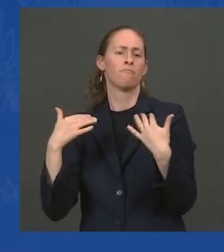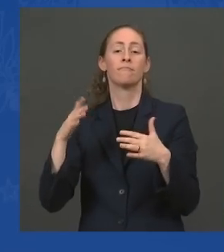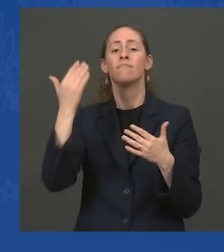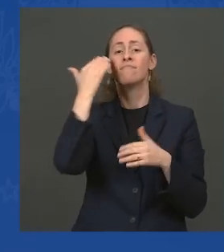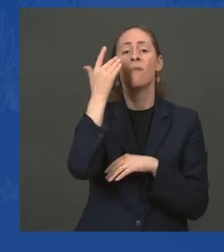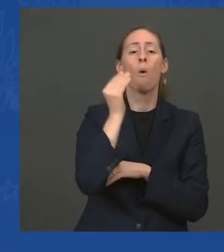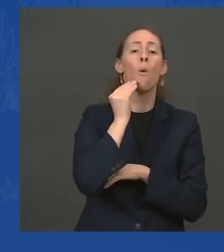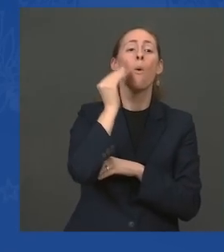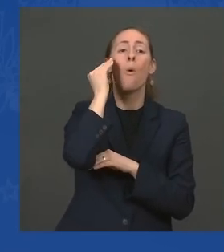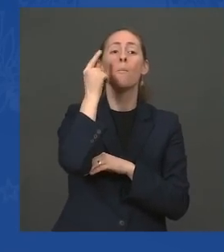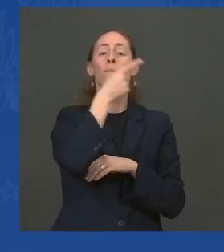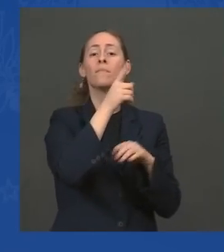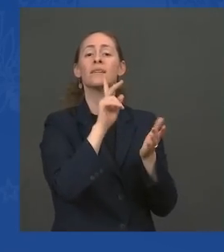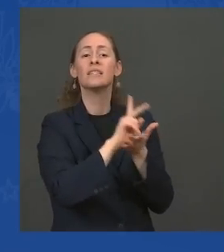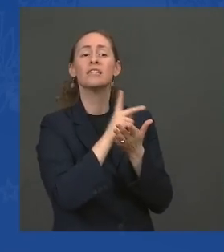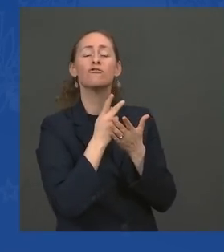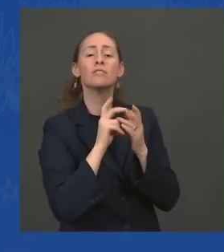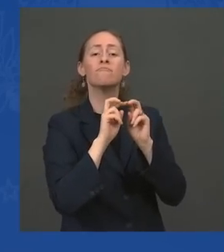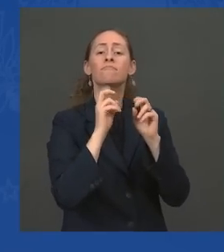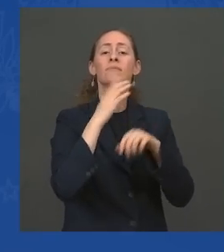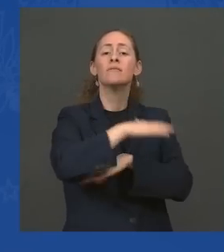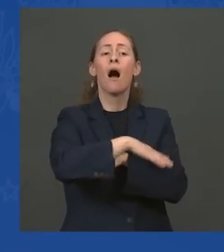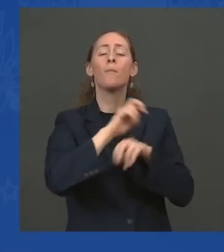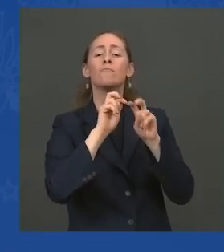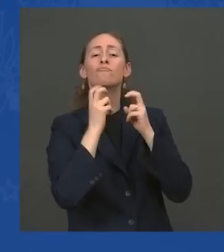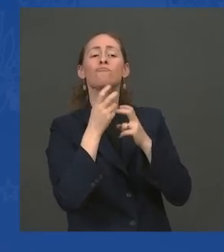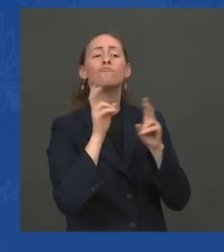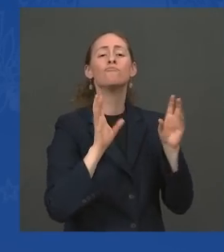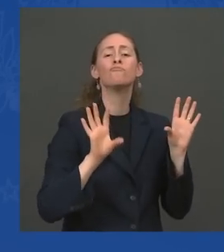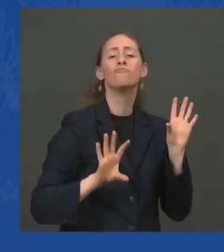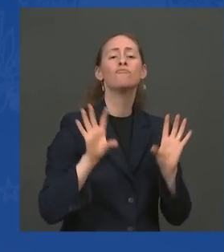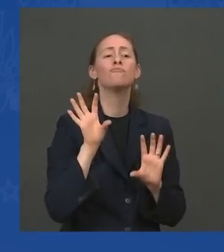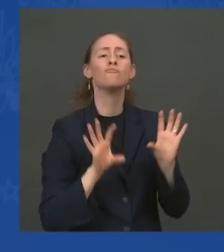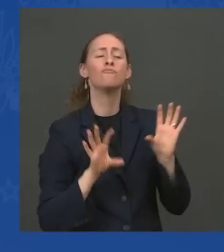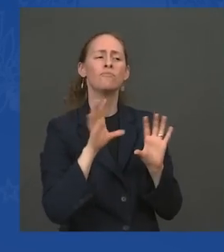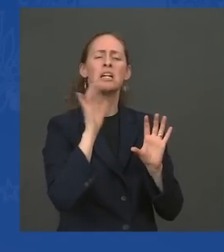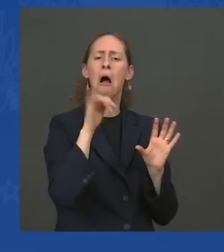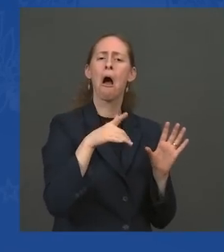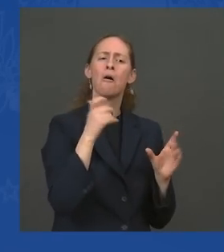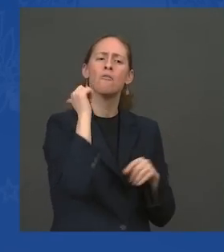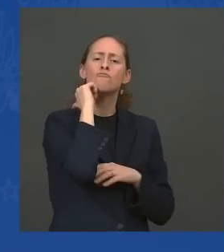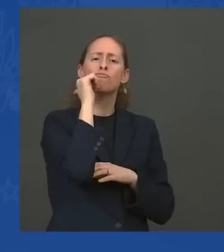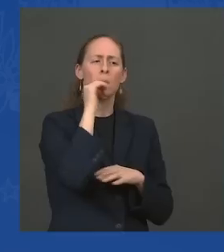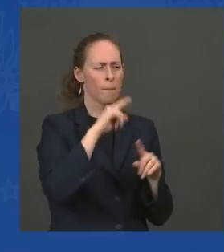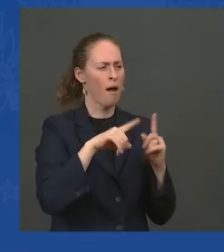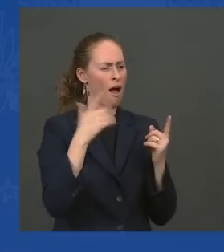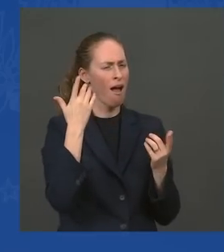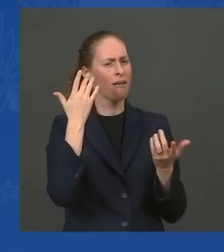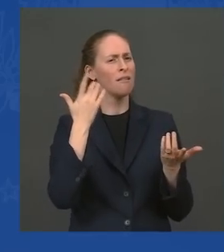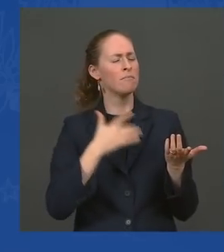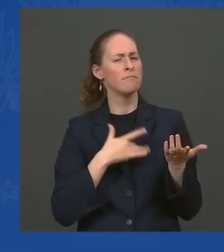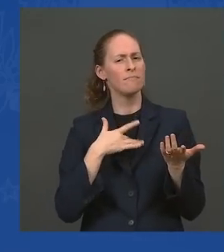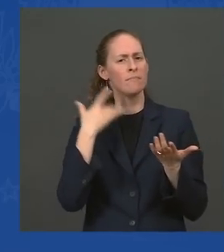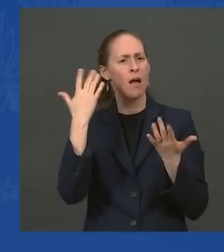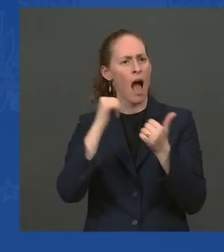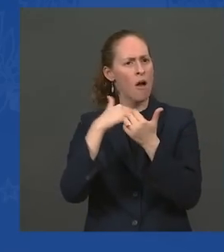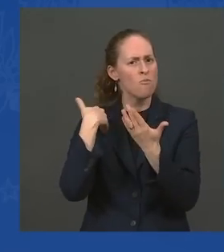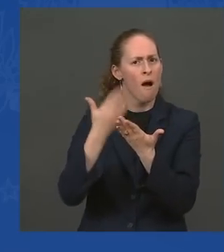conversations, as profound as they are, are ordinary: "How am I going to get to work on time if I-75 is flooded again?"